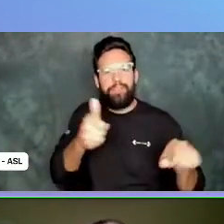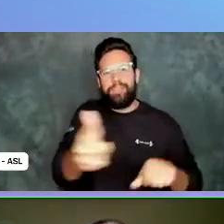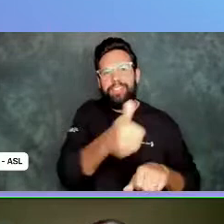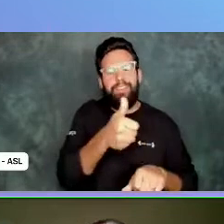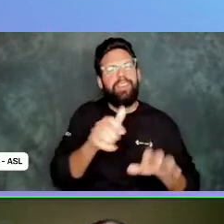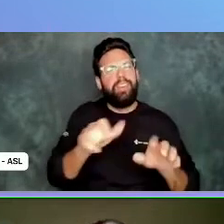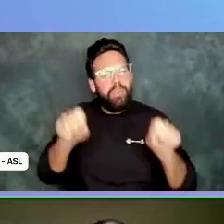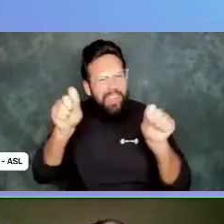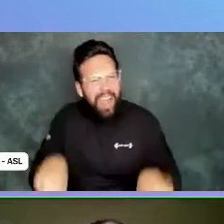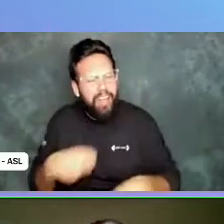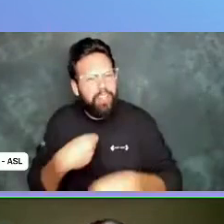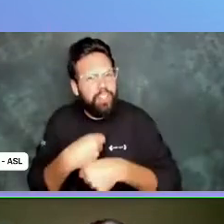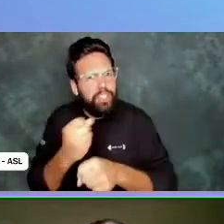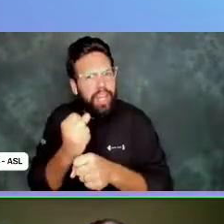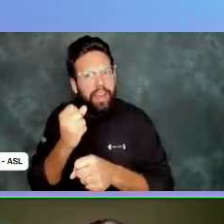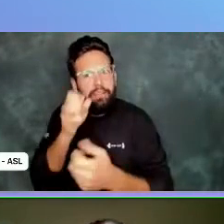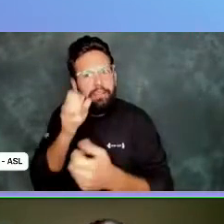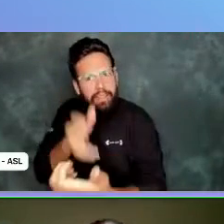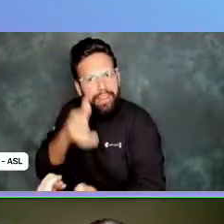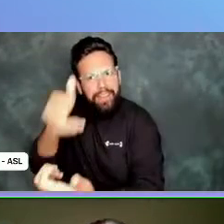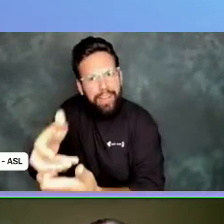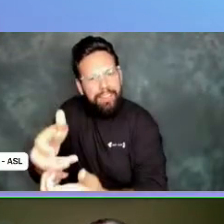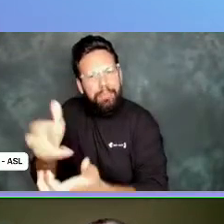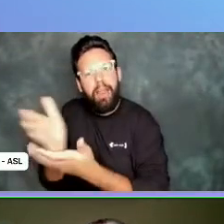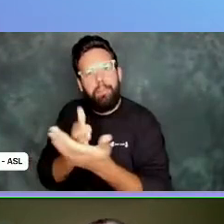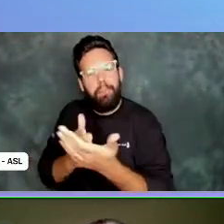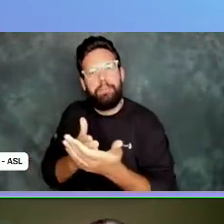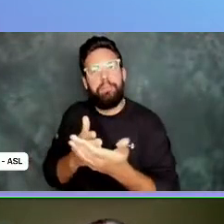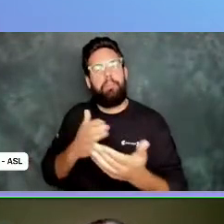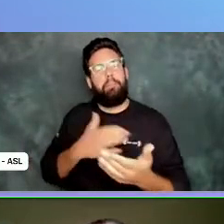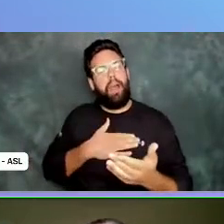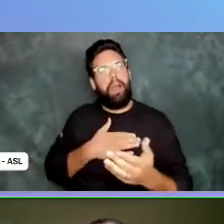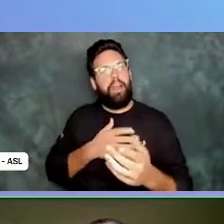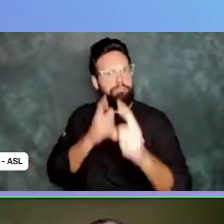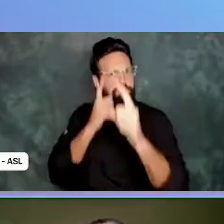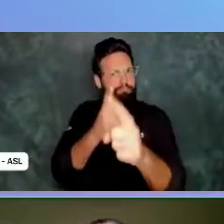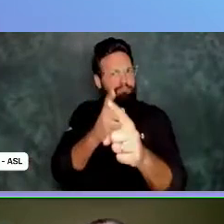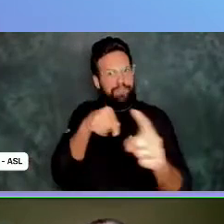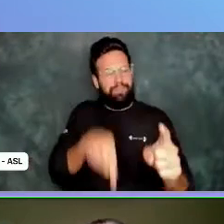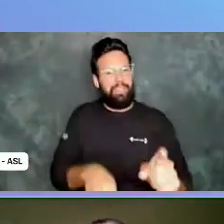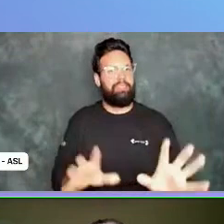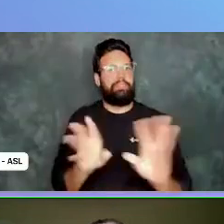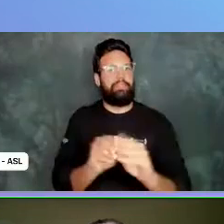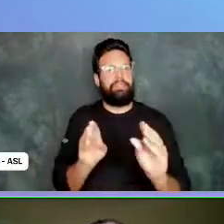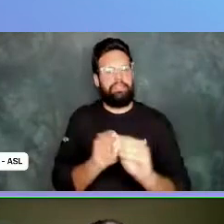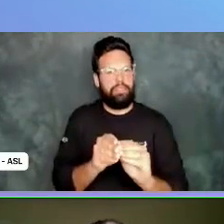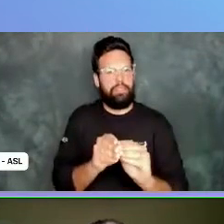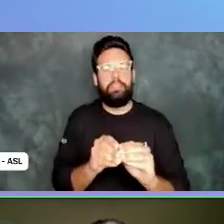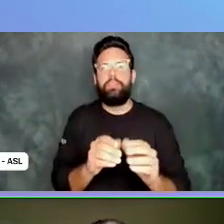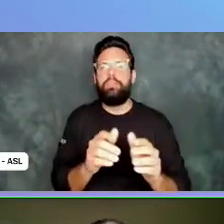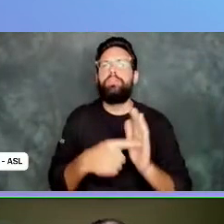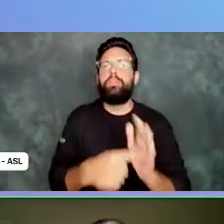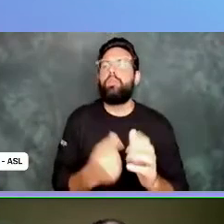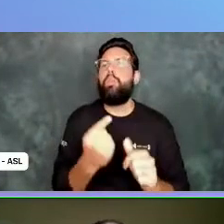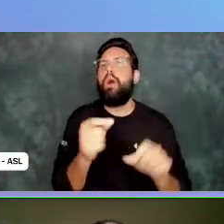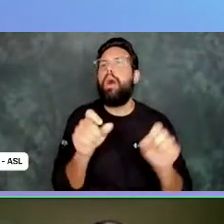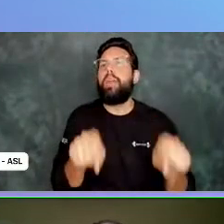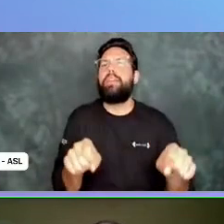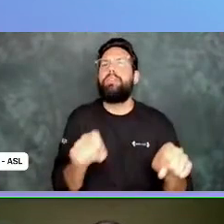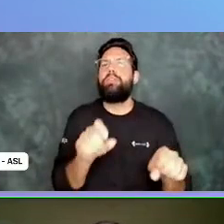trying to everything from scratch pick that's not to say that you can't create custom form elements, but that's a little bit outside of talk. I'm the scope of my